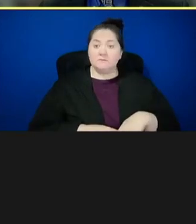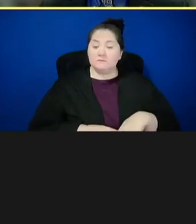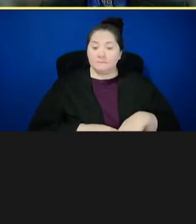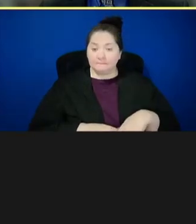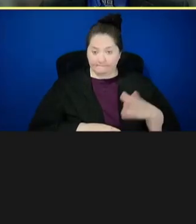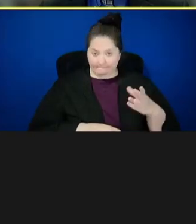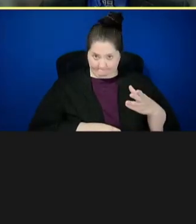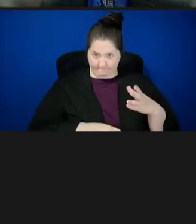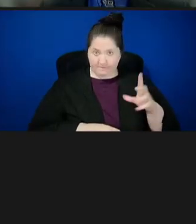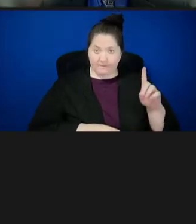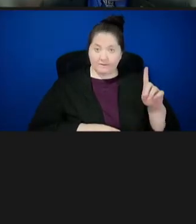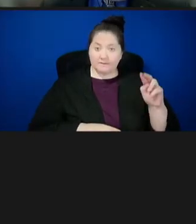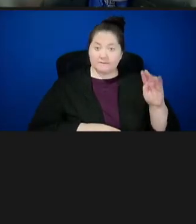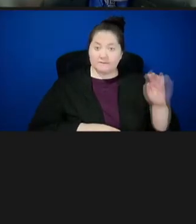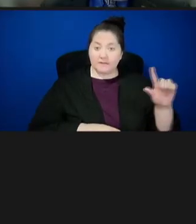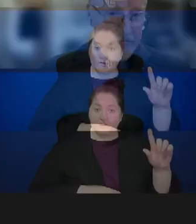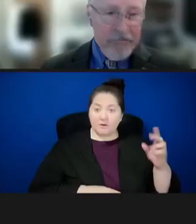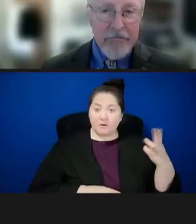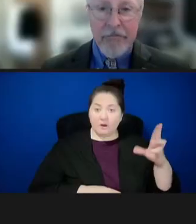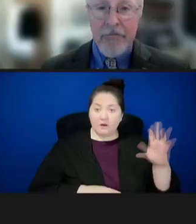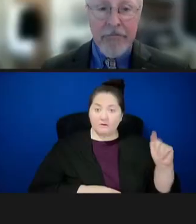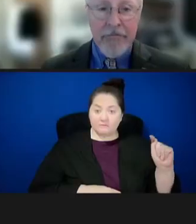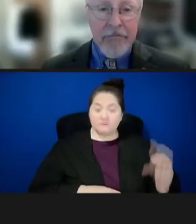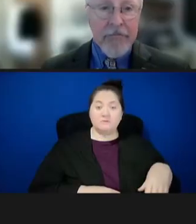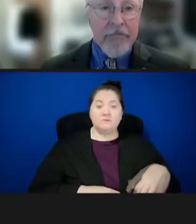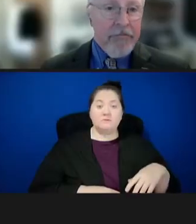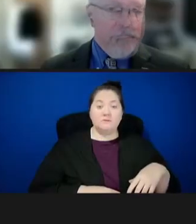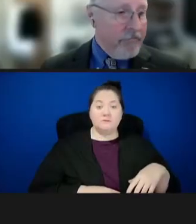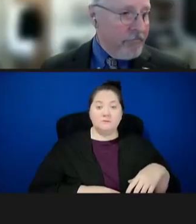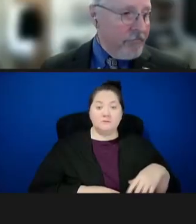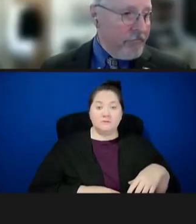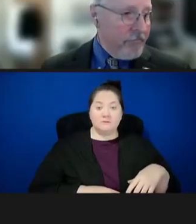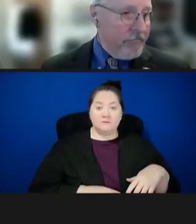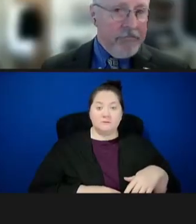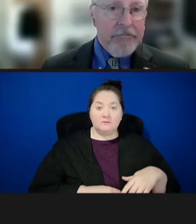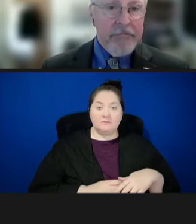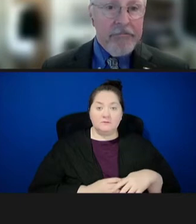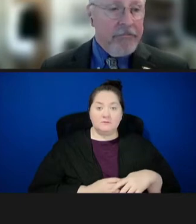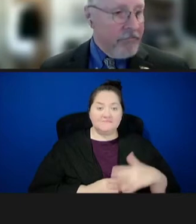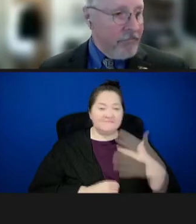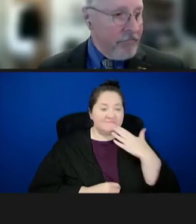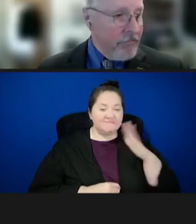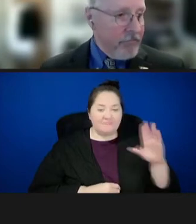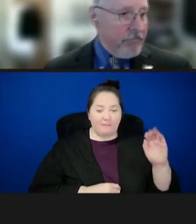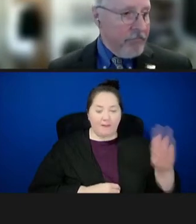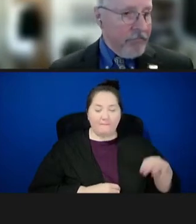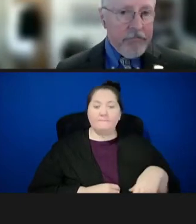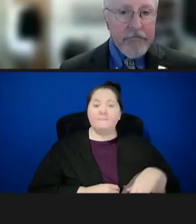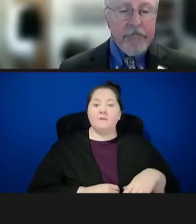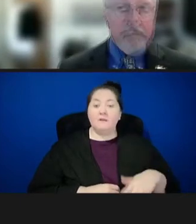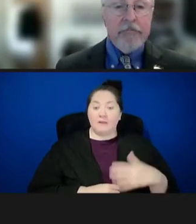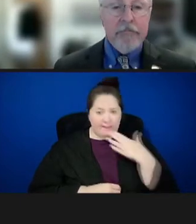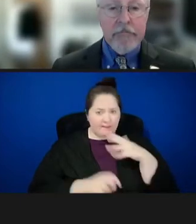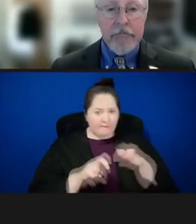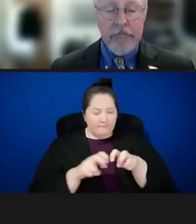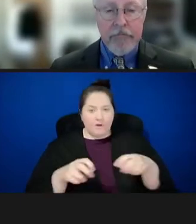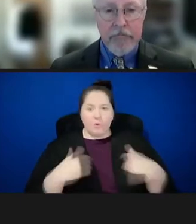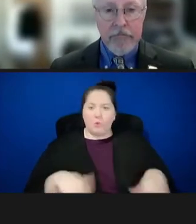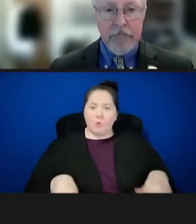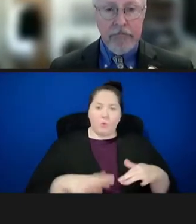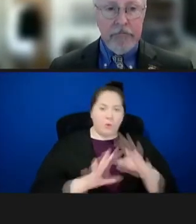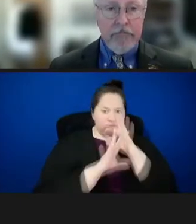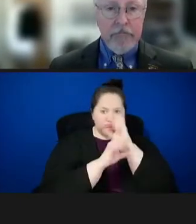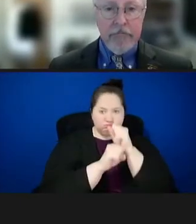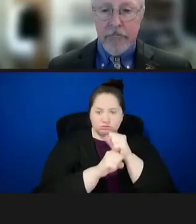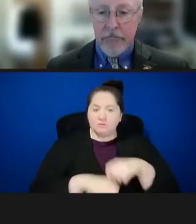Male Speaker: Thanks, Bob, and thanks to the panel. That really was a great set